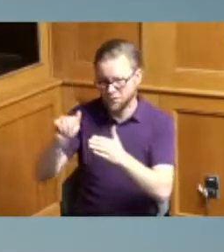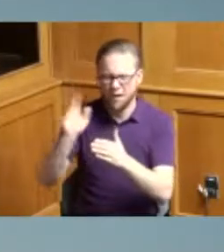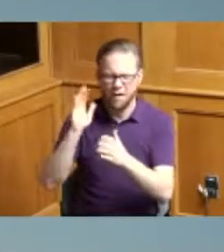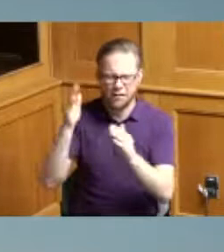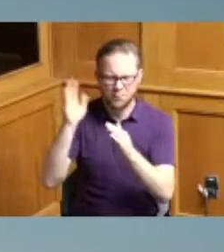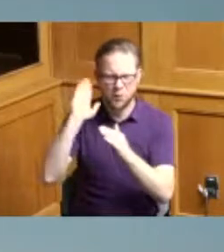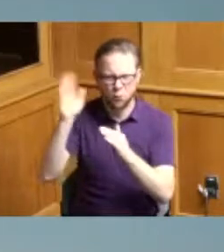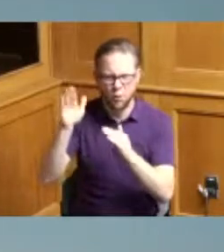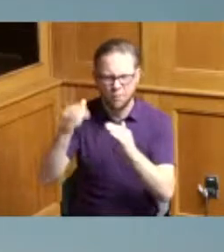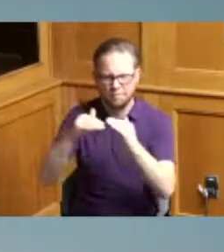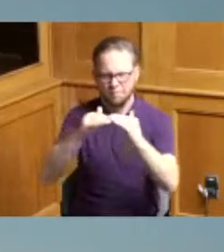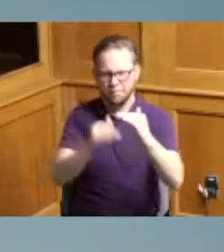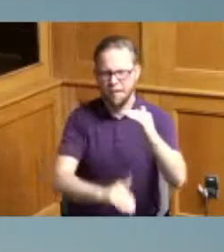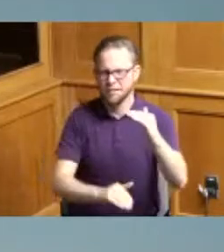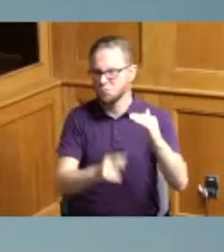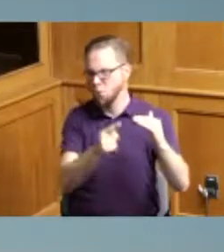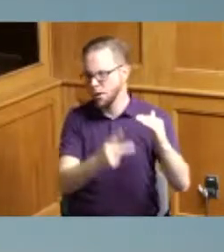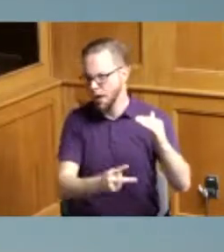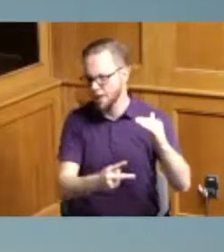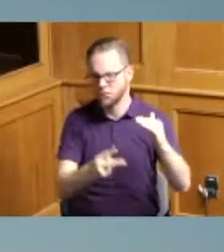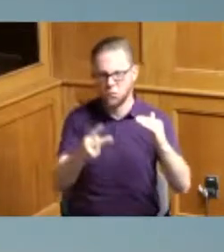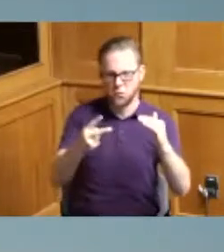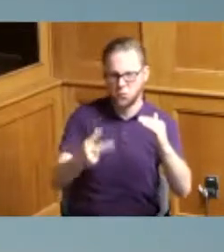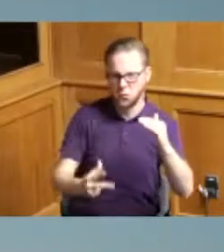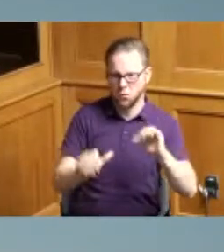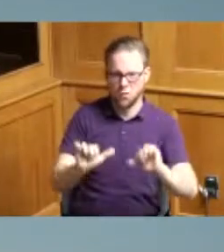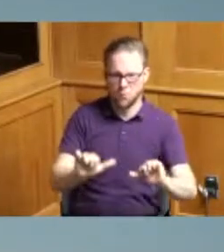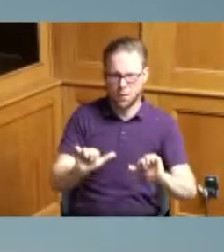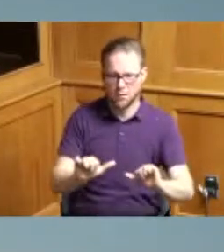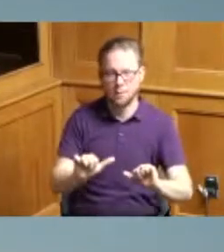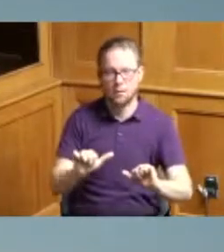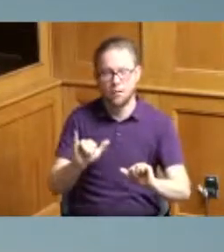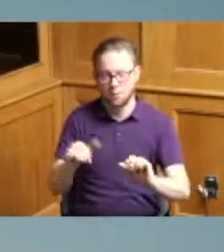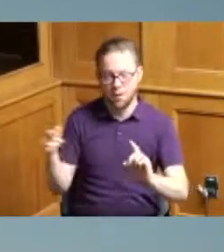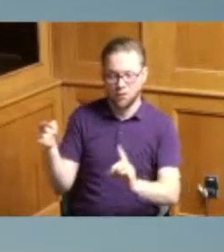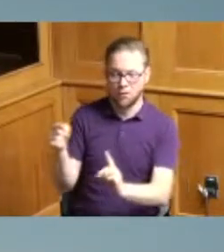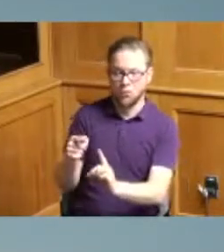some of that gets back to the Commissioner drew house's question about what type of of of crowd